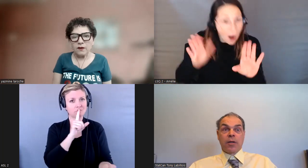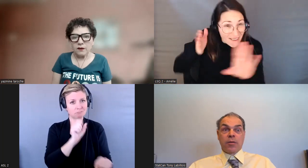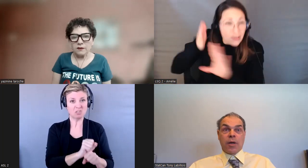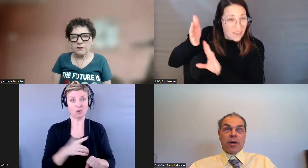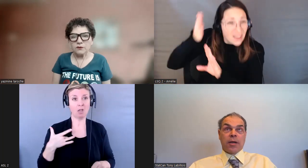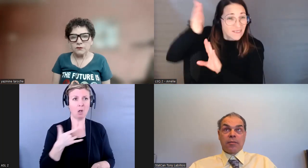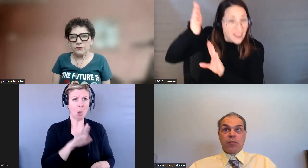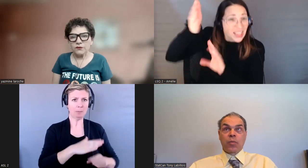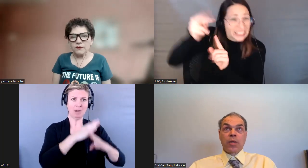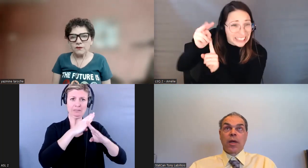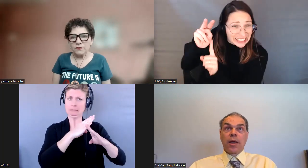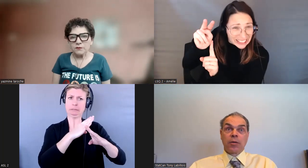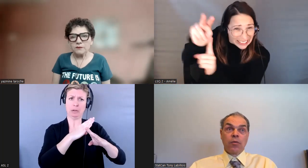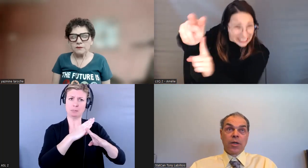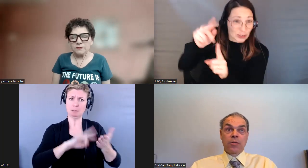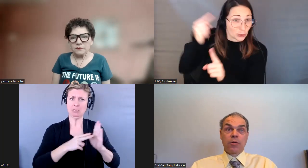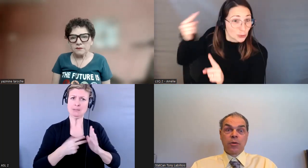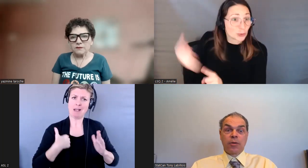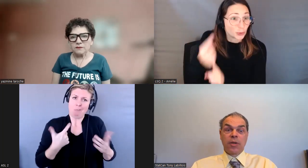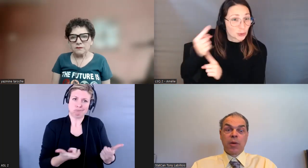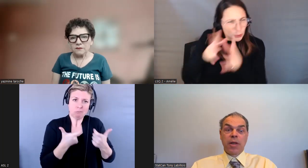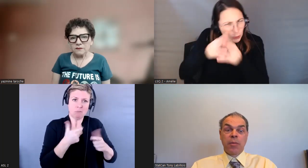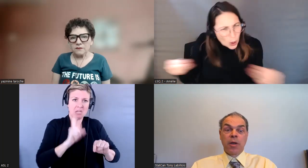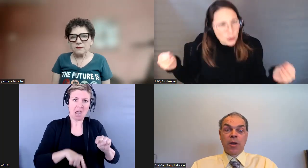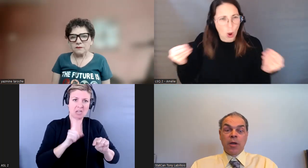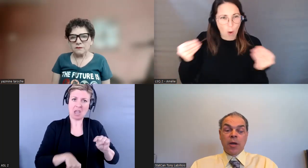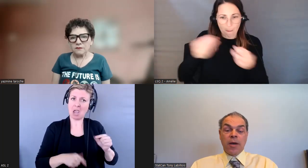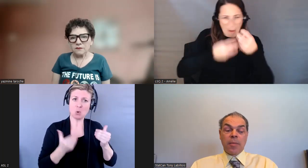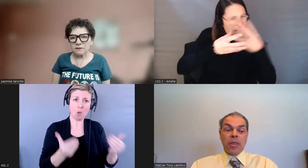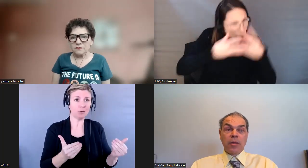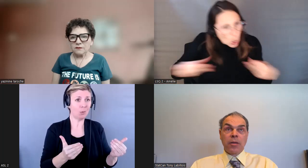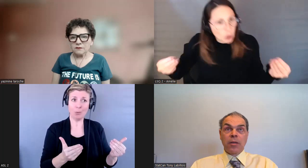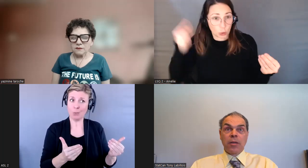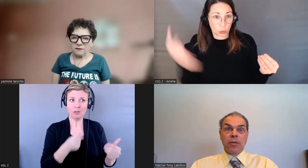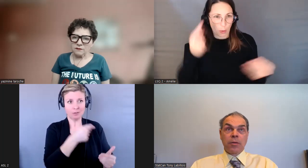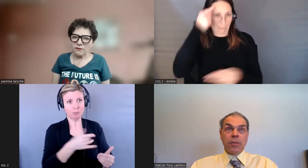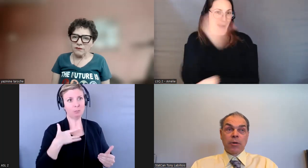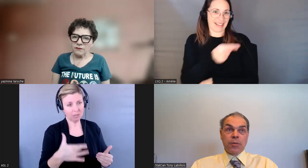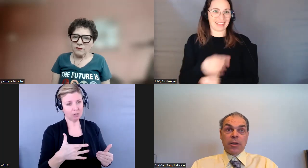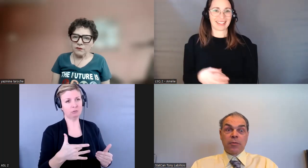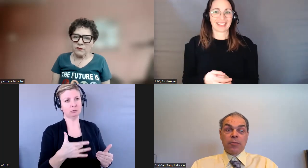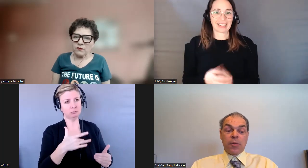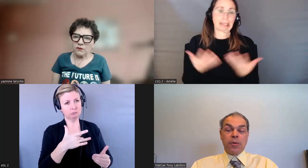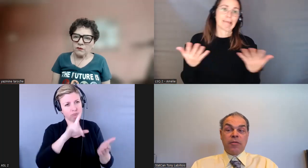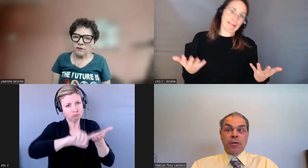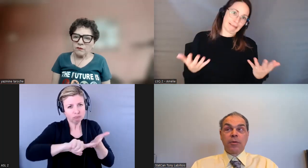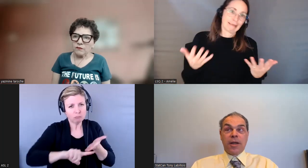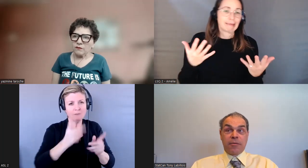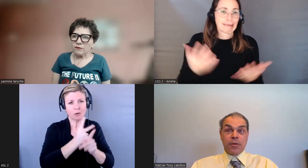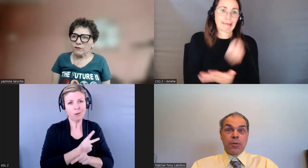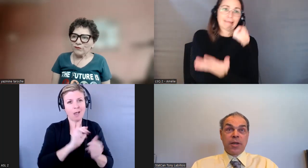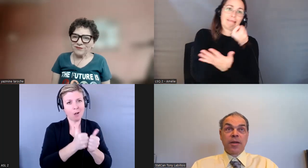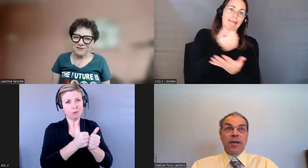to look at the the future and with and always find solutions to every issue uh unfortunately